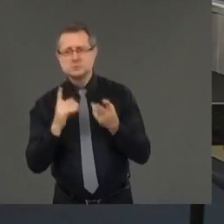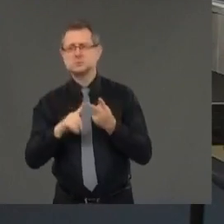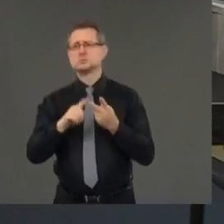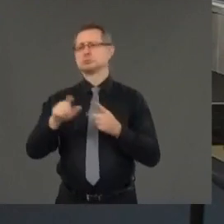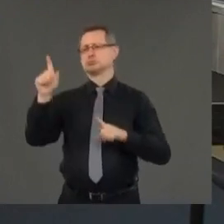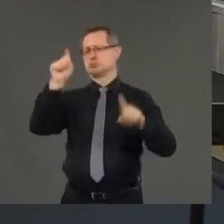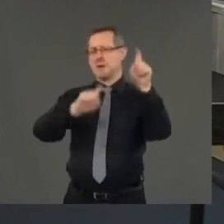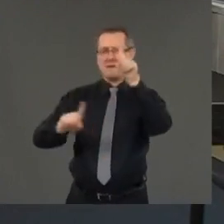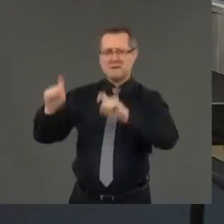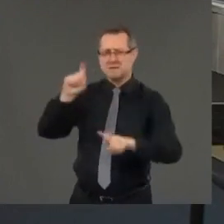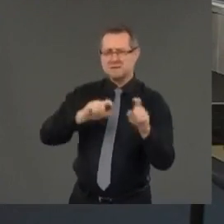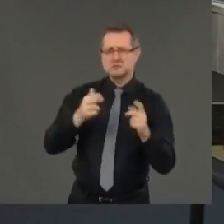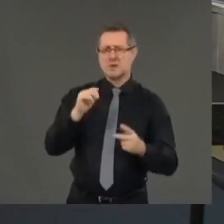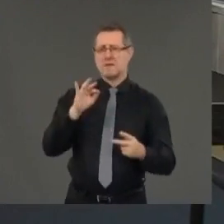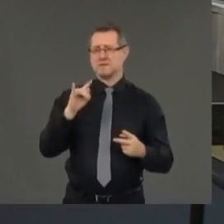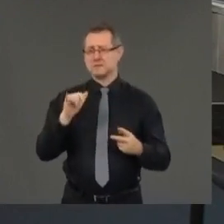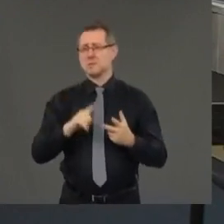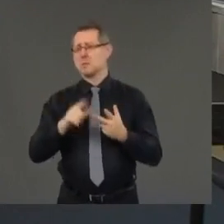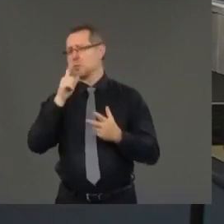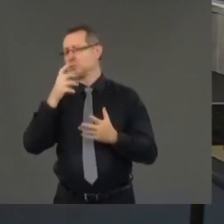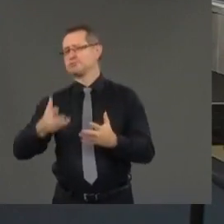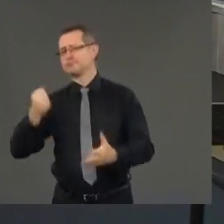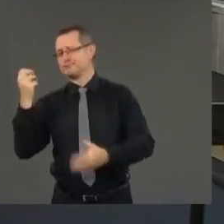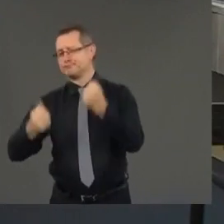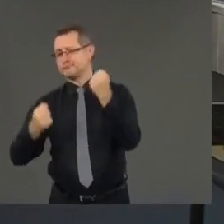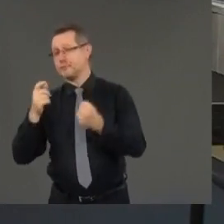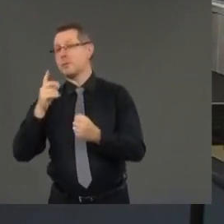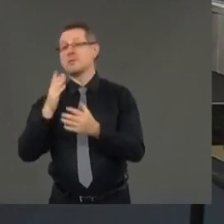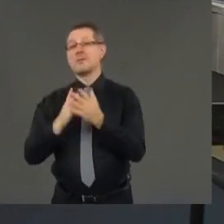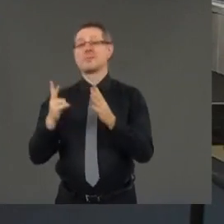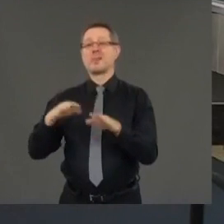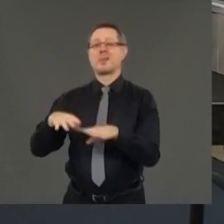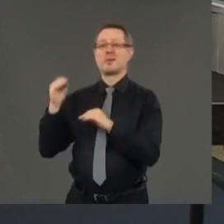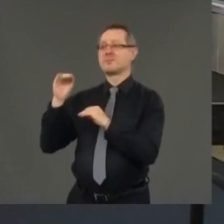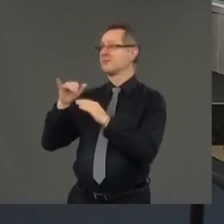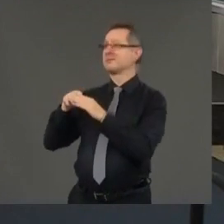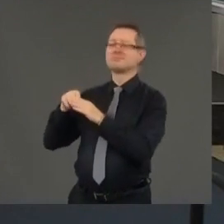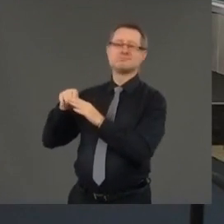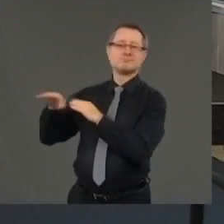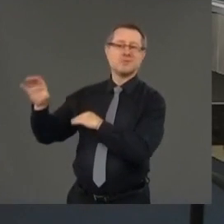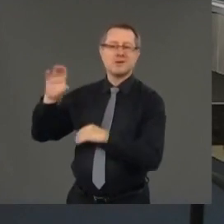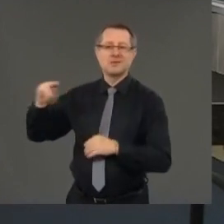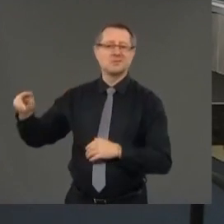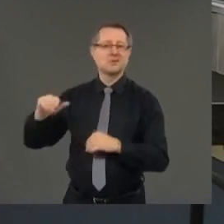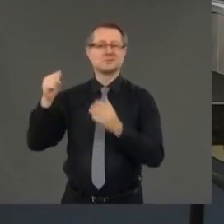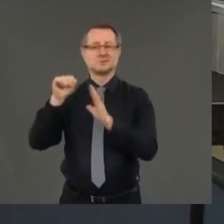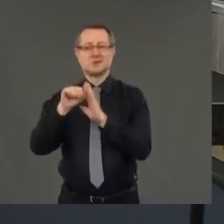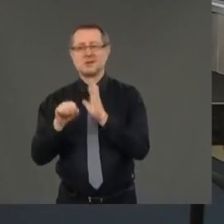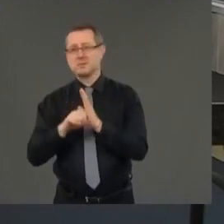SAYING THAT IT'S CRIMES,